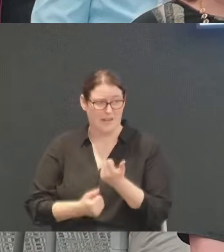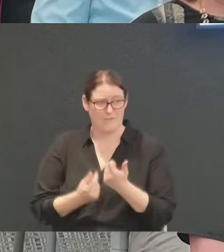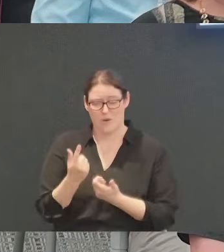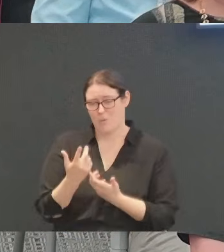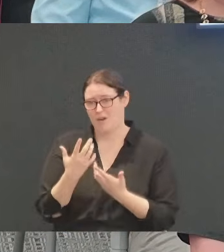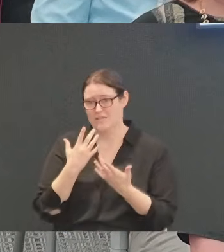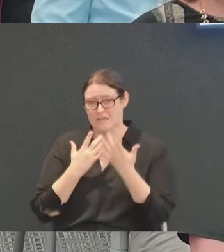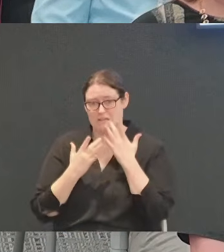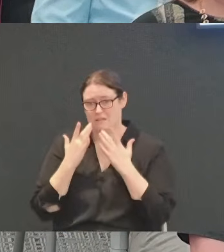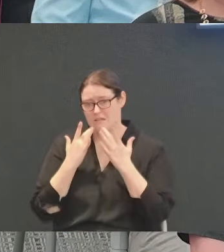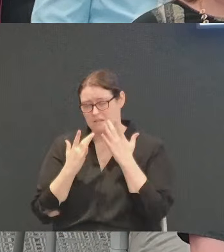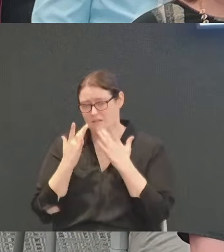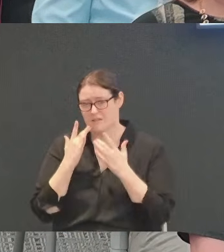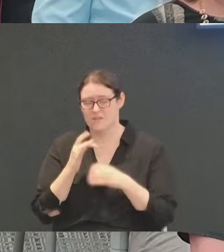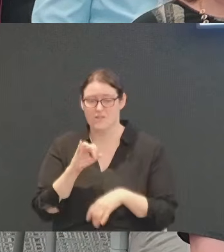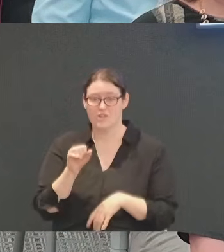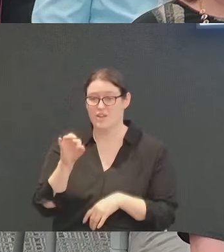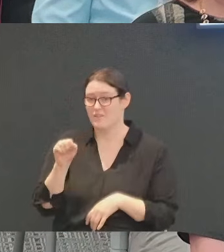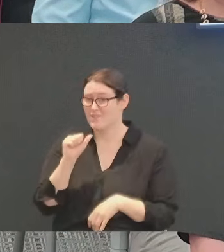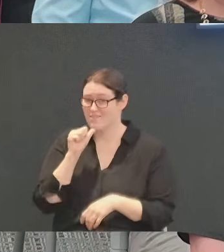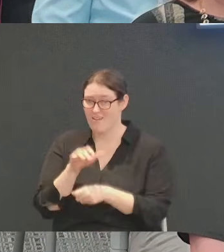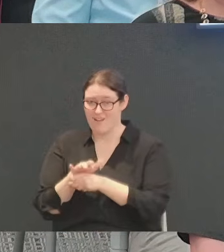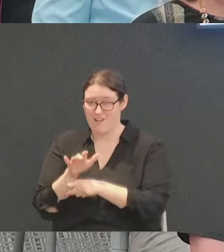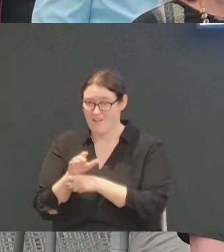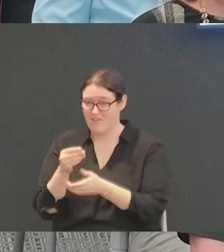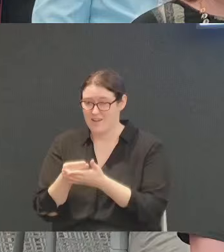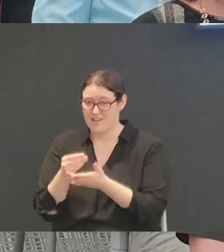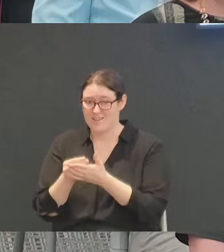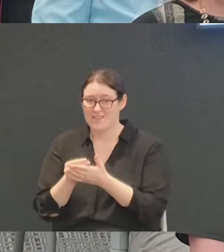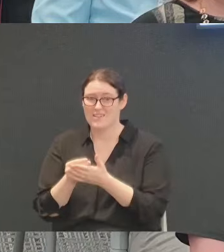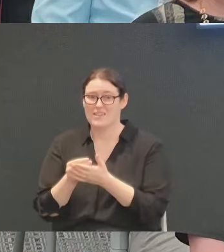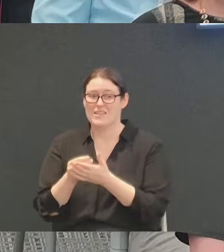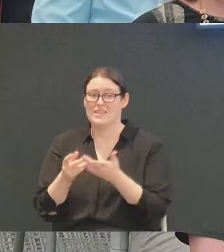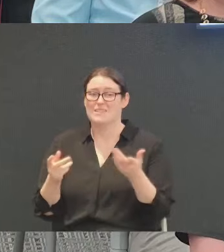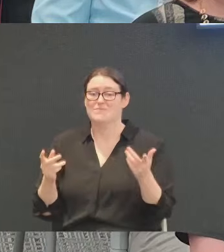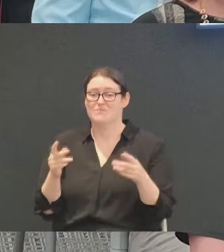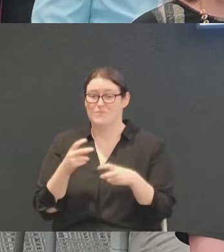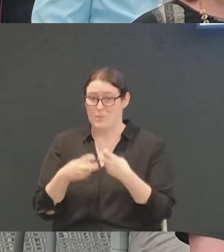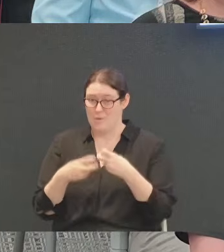when JFS doesn't have enough funding, those gaps get bigger. Uh, and the kids are the ones that pay